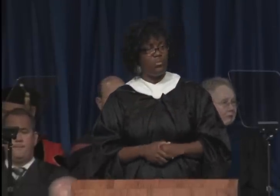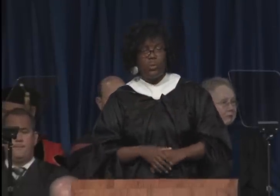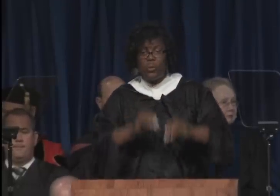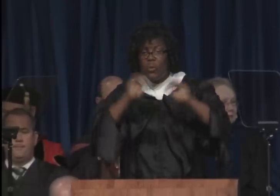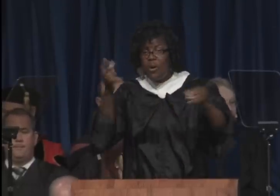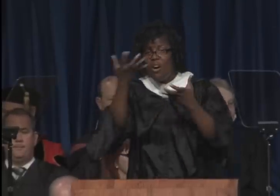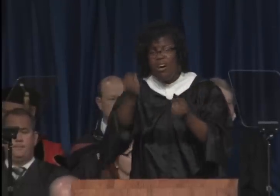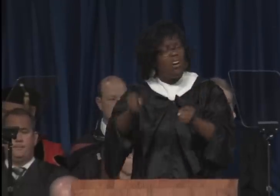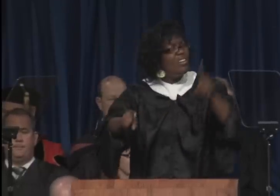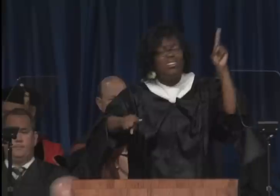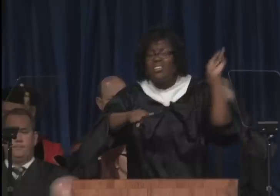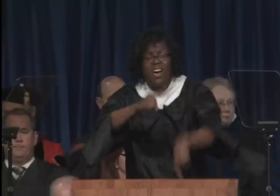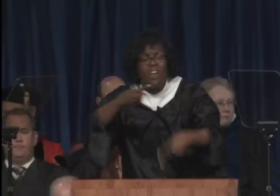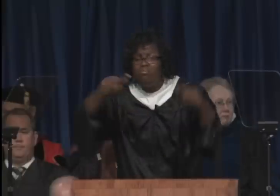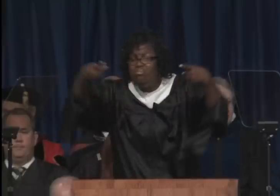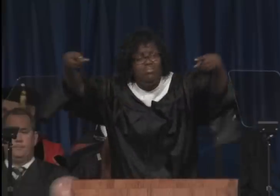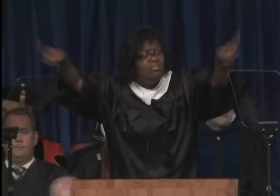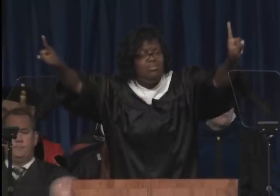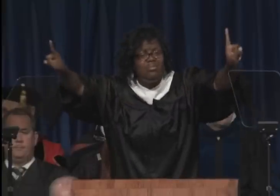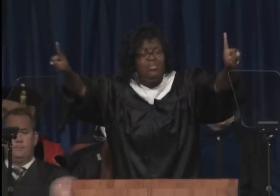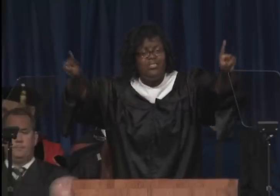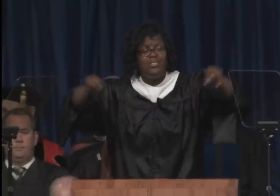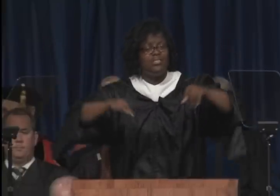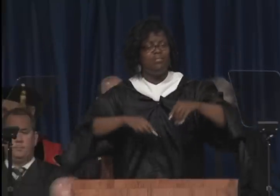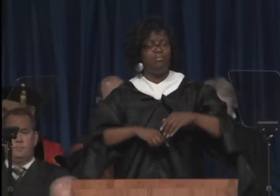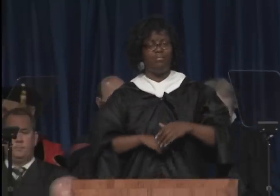Without it, nothing is possible.